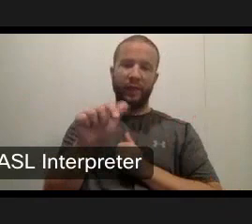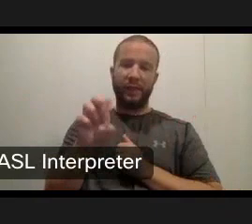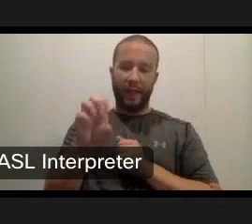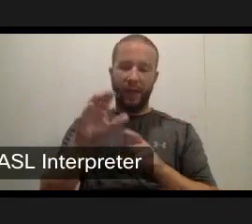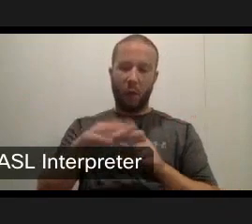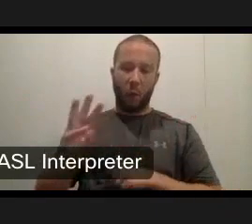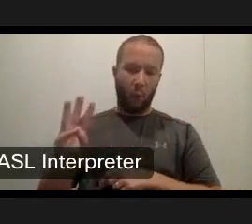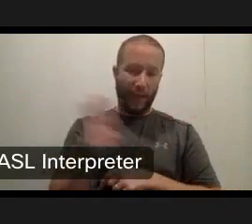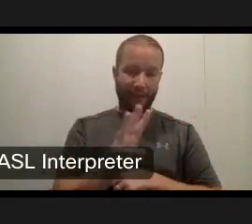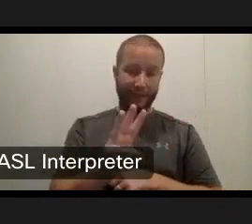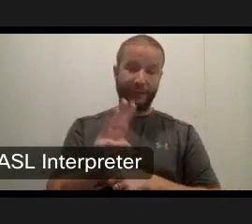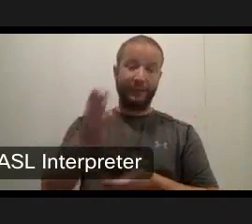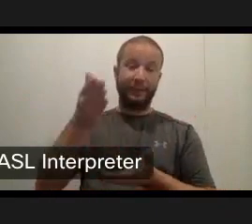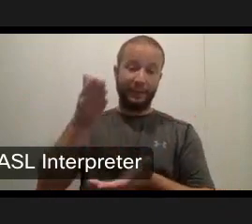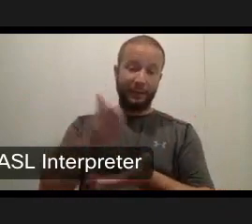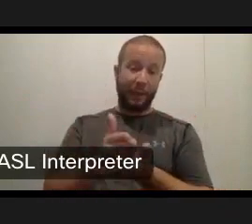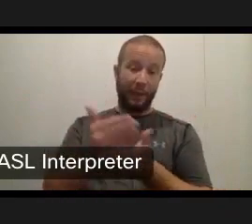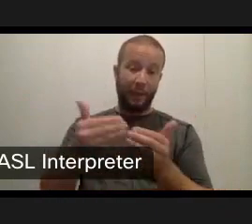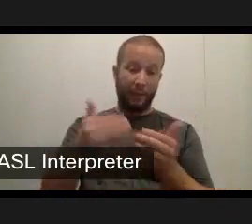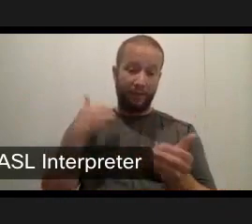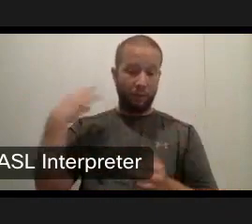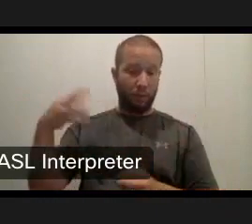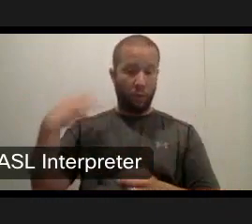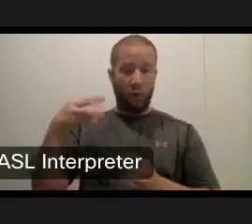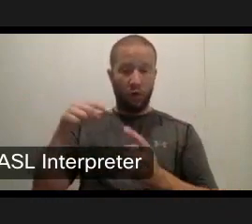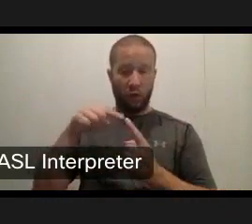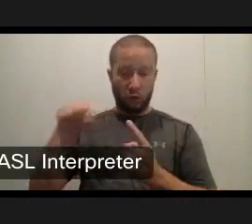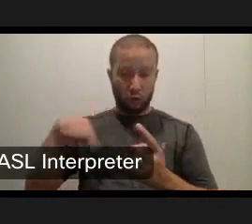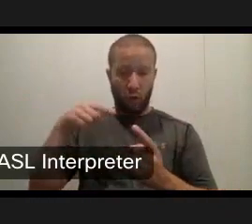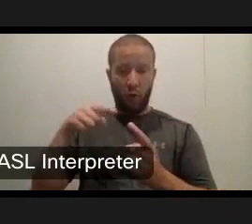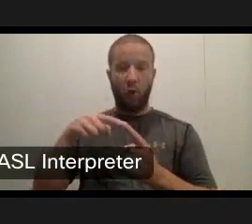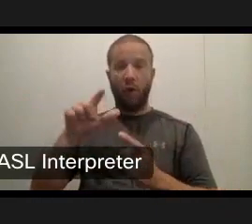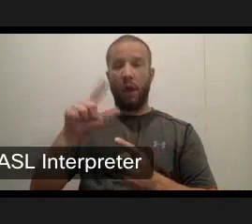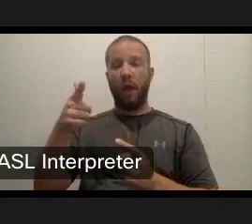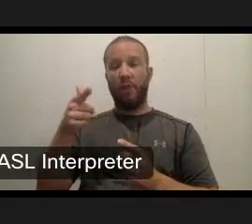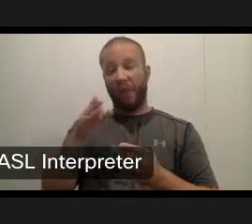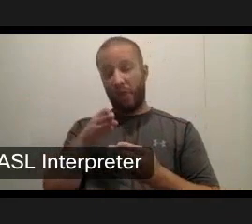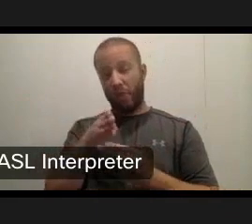make a stop right before Washington Circle then go through the circle